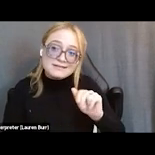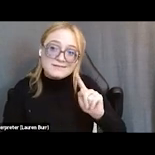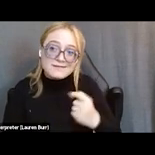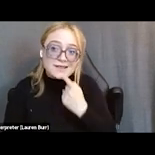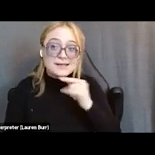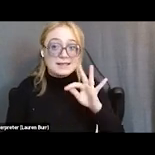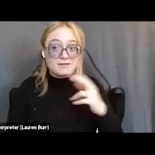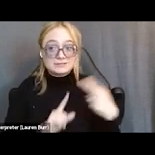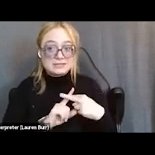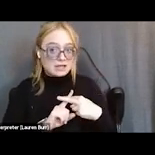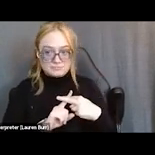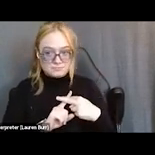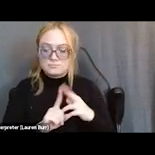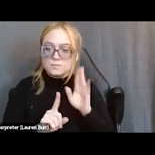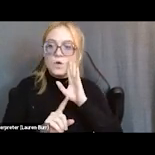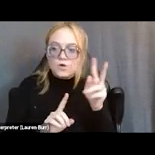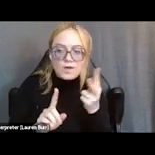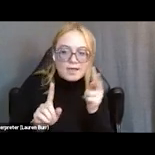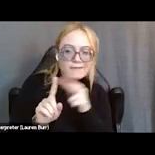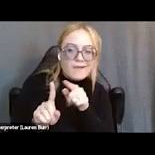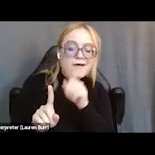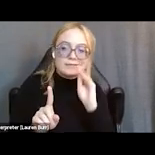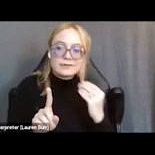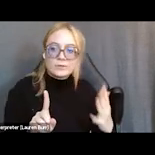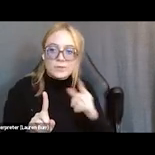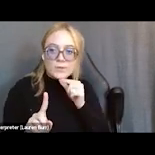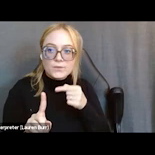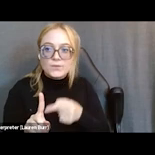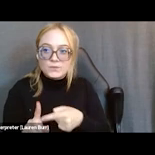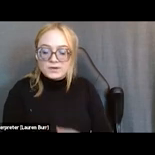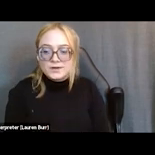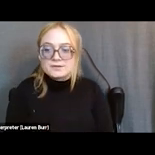We have I think about 20 examiners maybe.